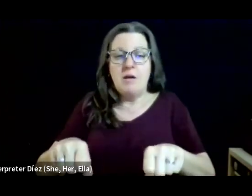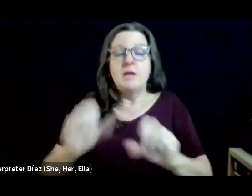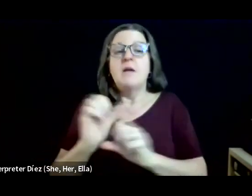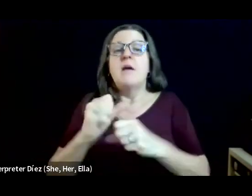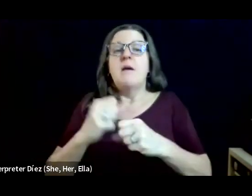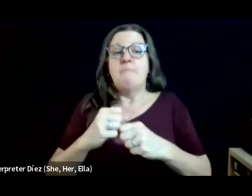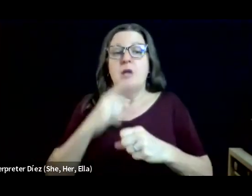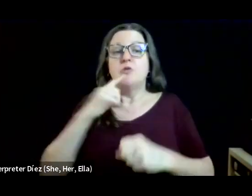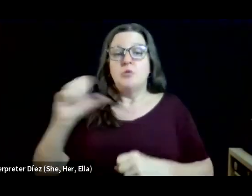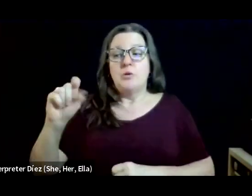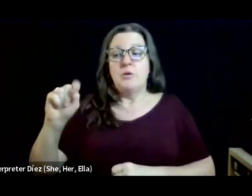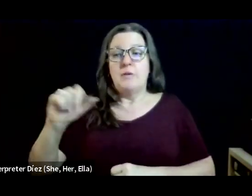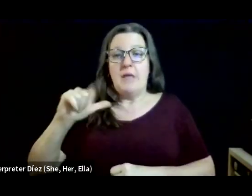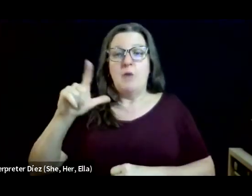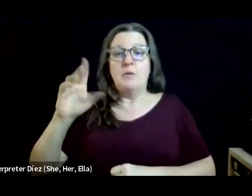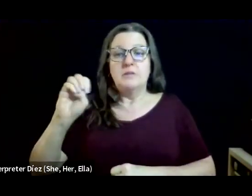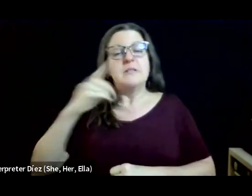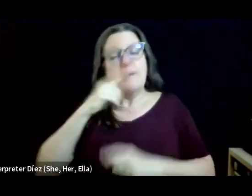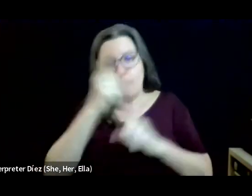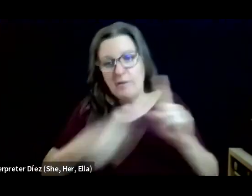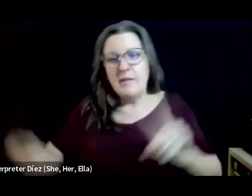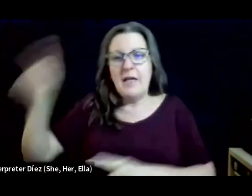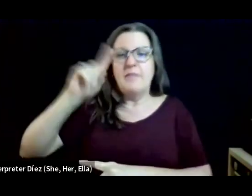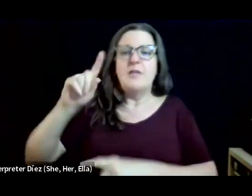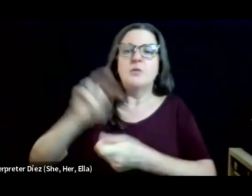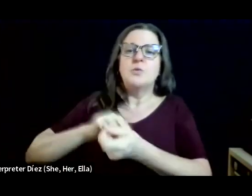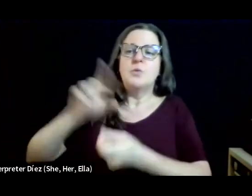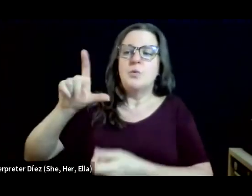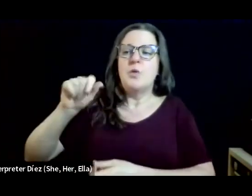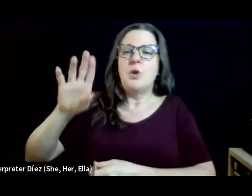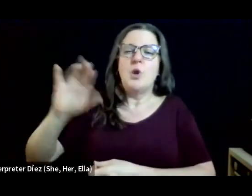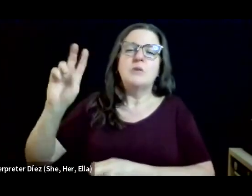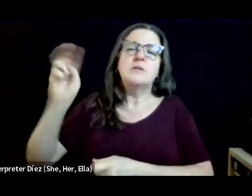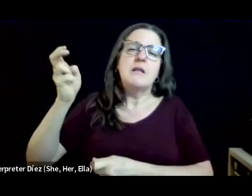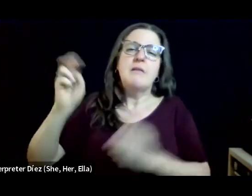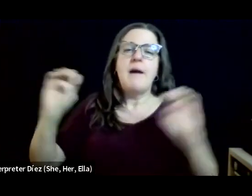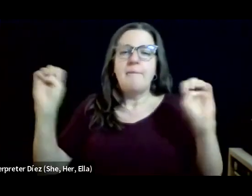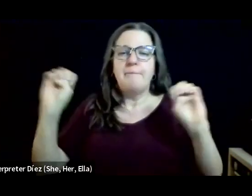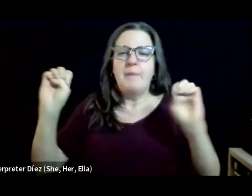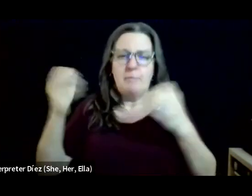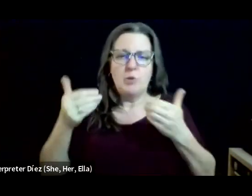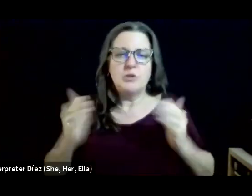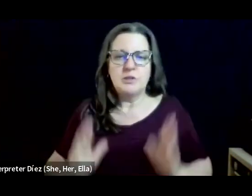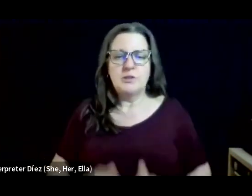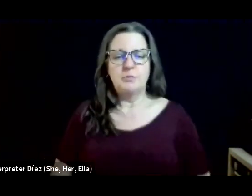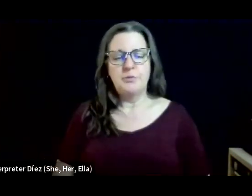the Nursing Lab that acted as our emergency room. Then you can see the students were collaborating